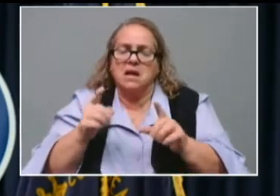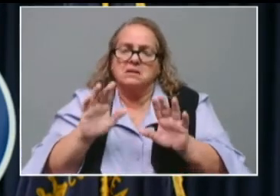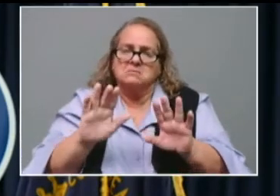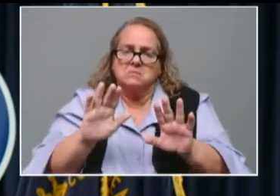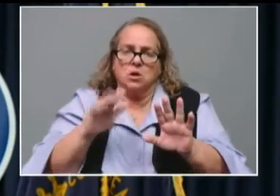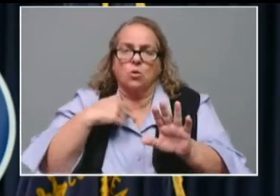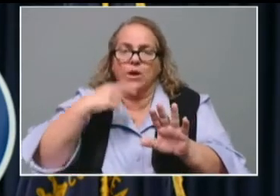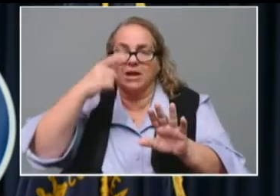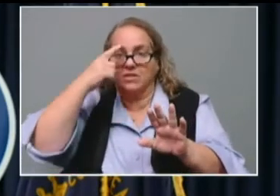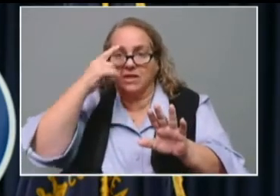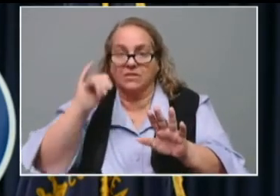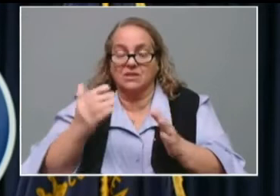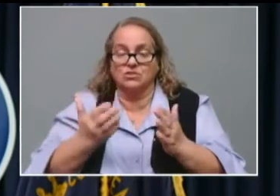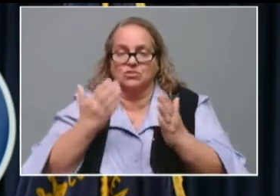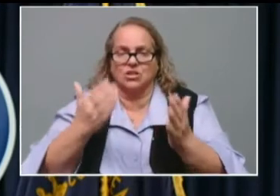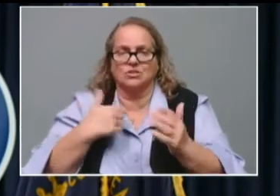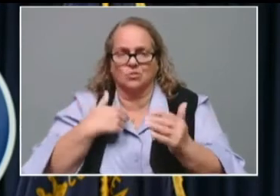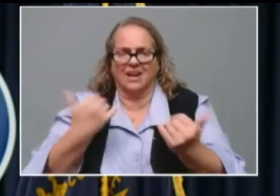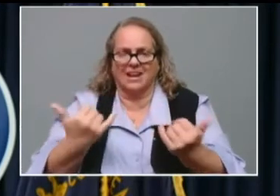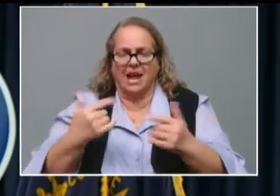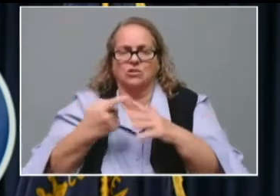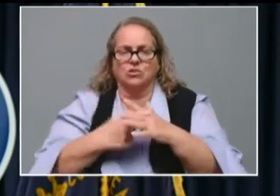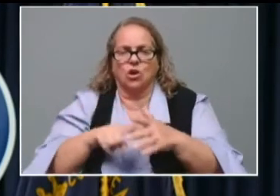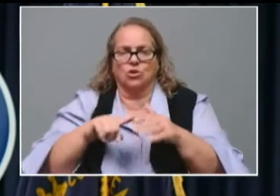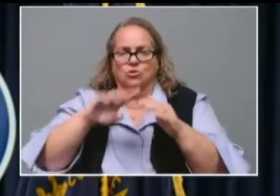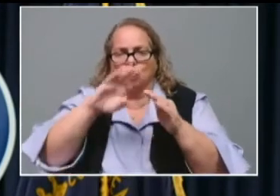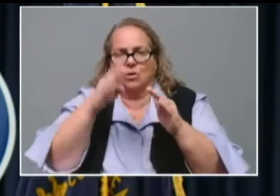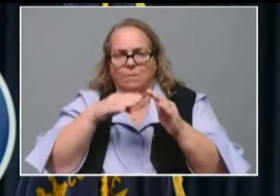as plateau, but it being up a little bit and we'll talk about this in a